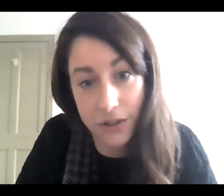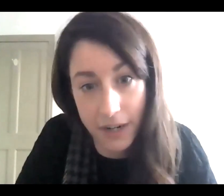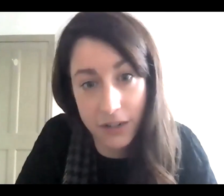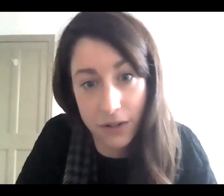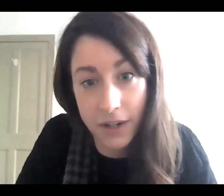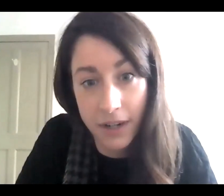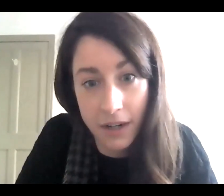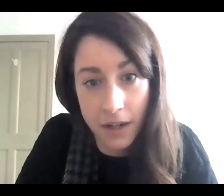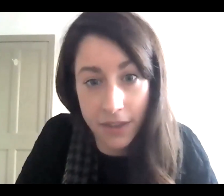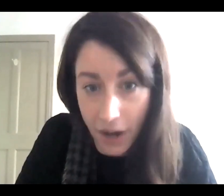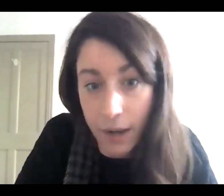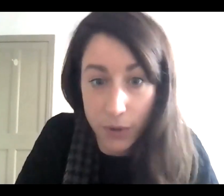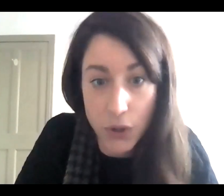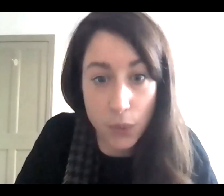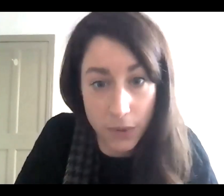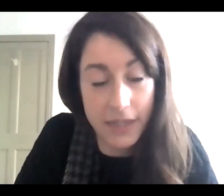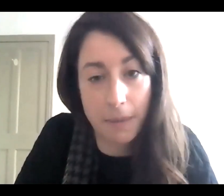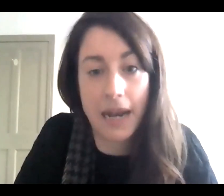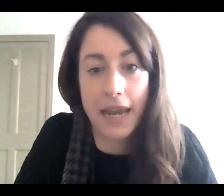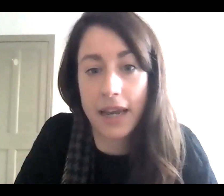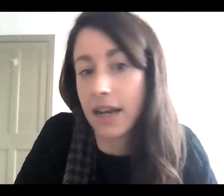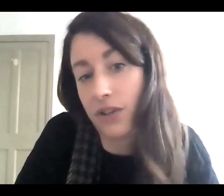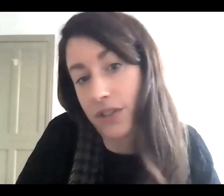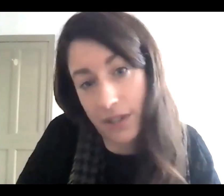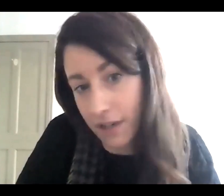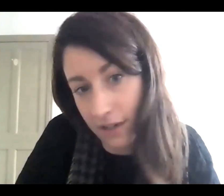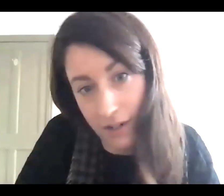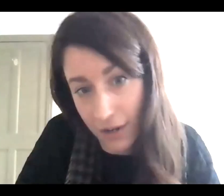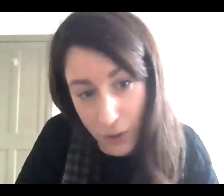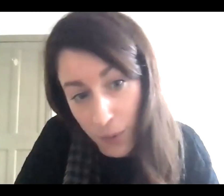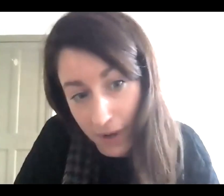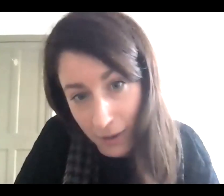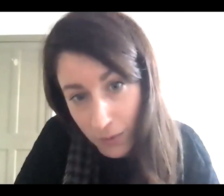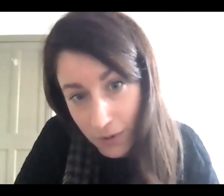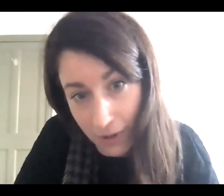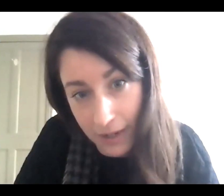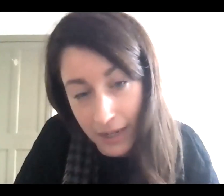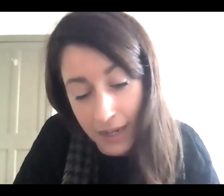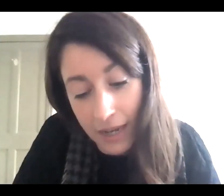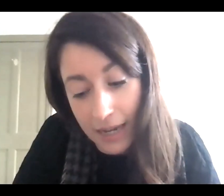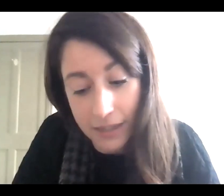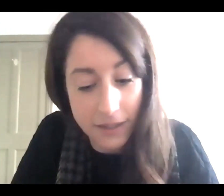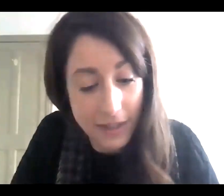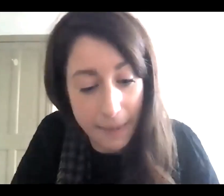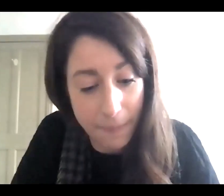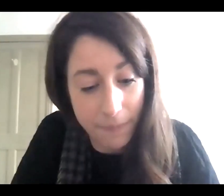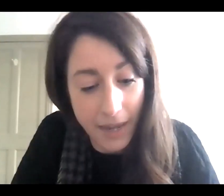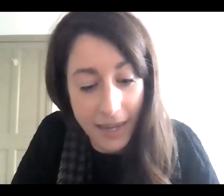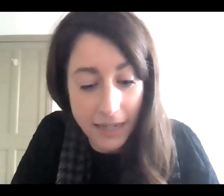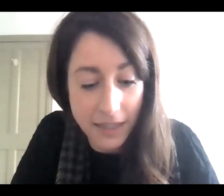director, that I would know this play and I just didn't know it at all. And I guess they